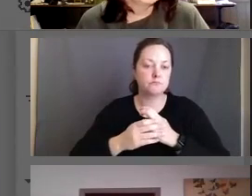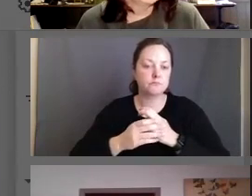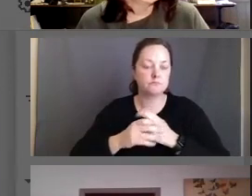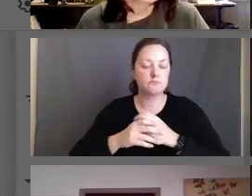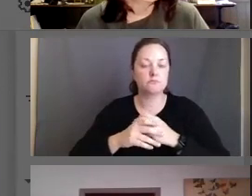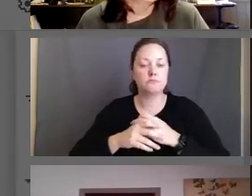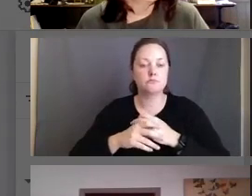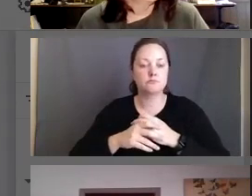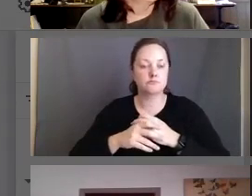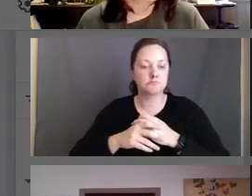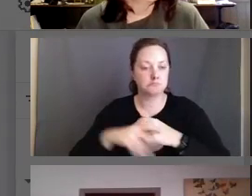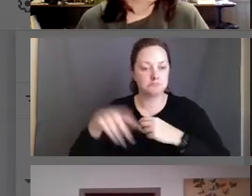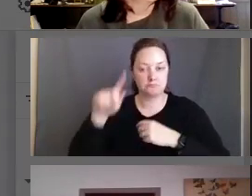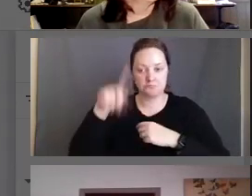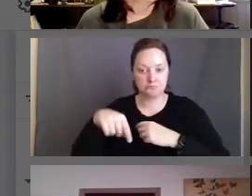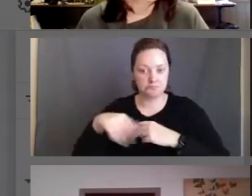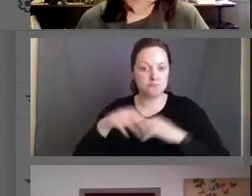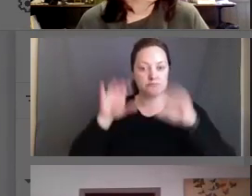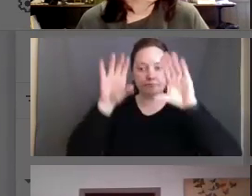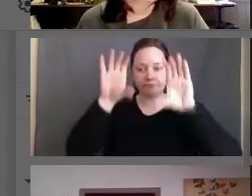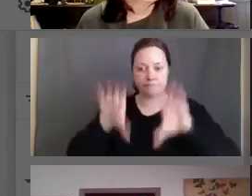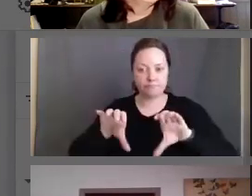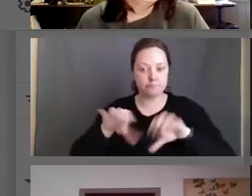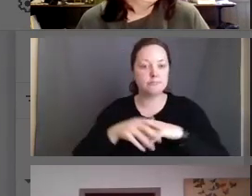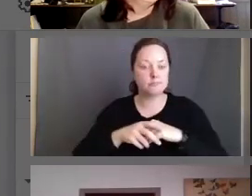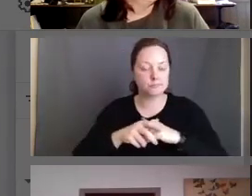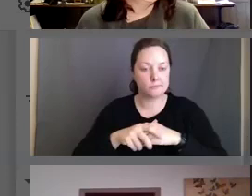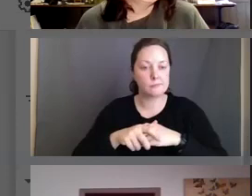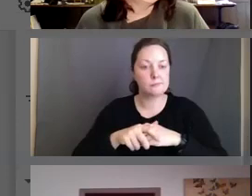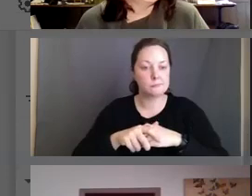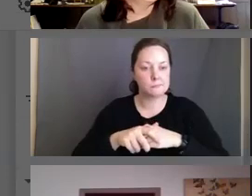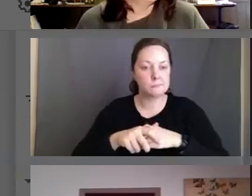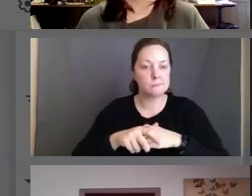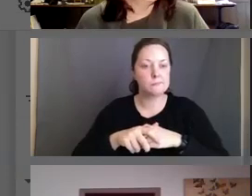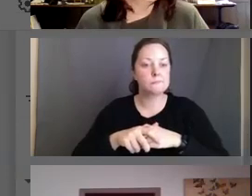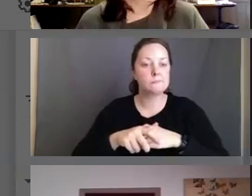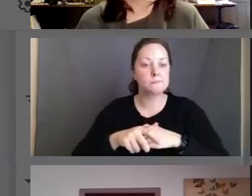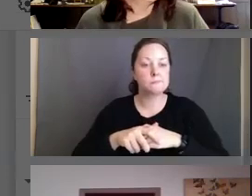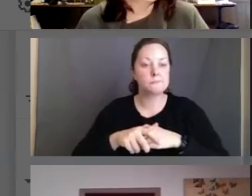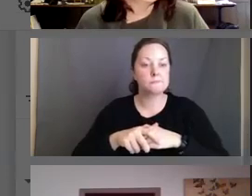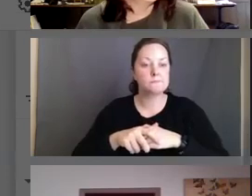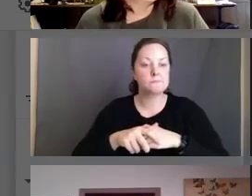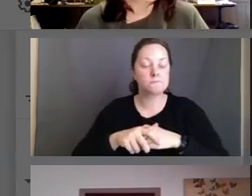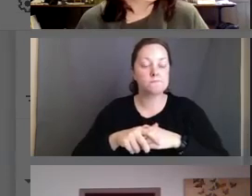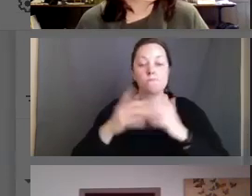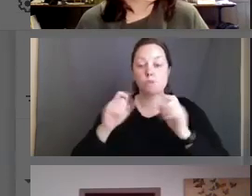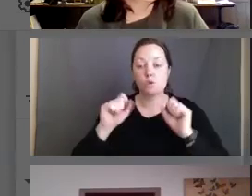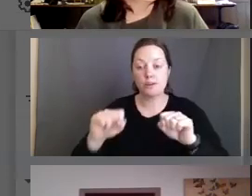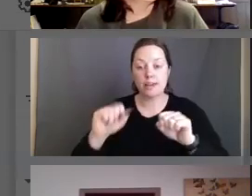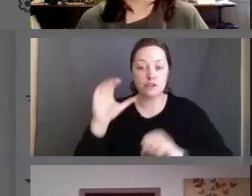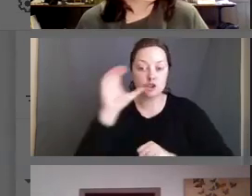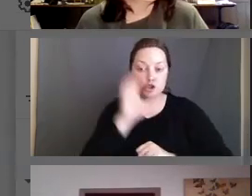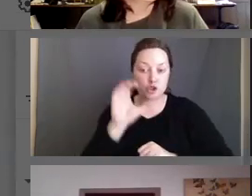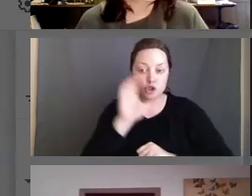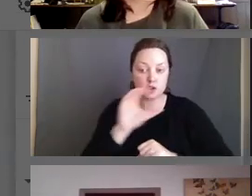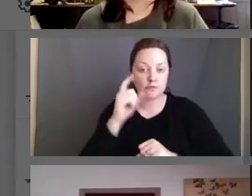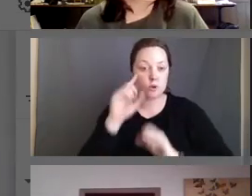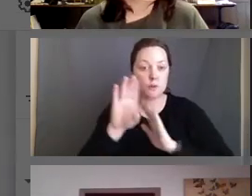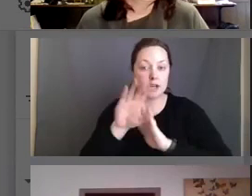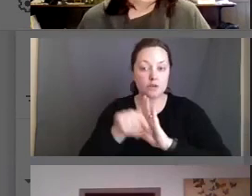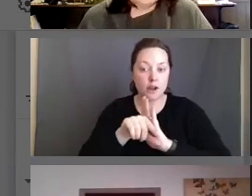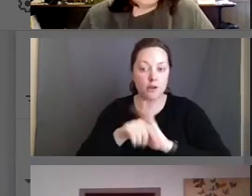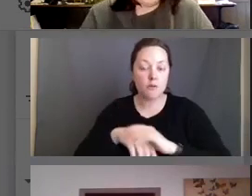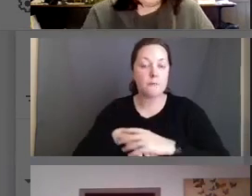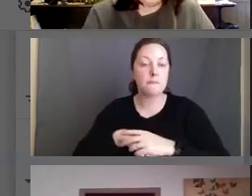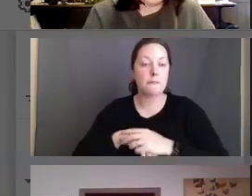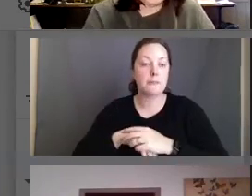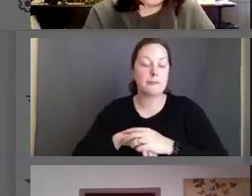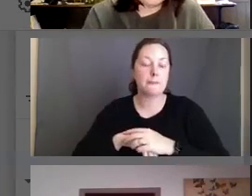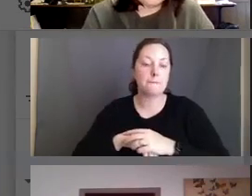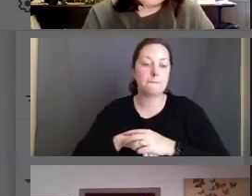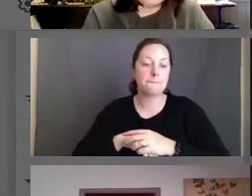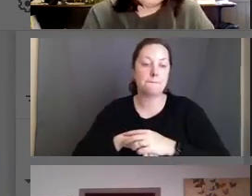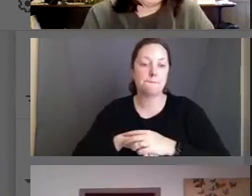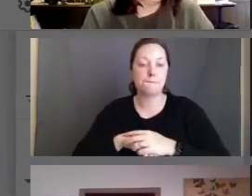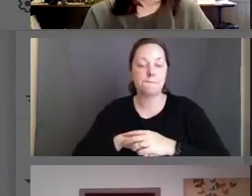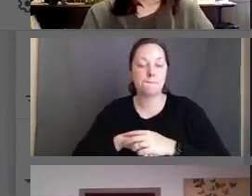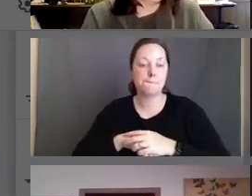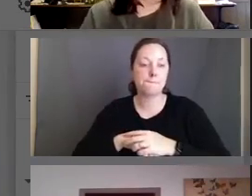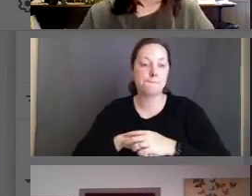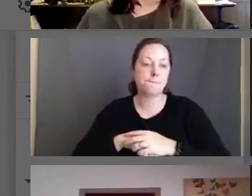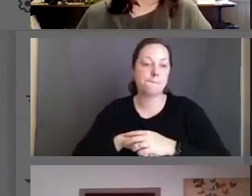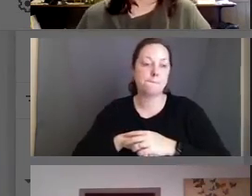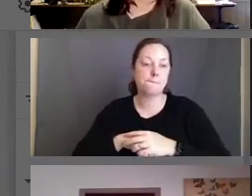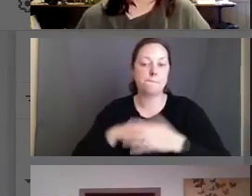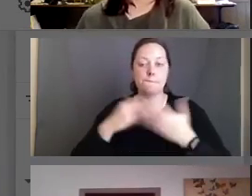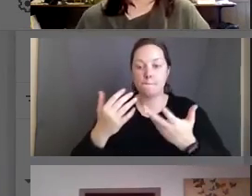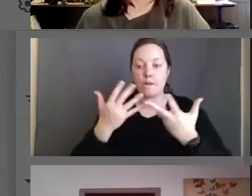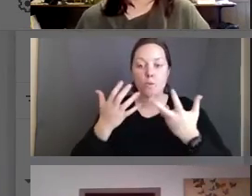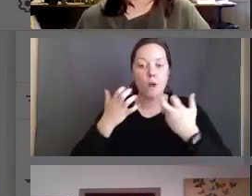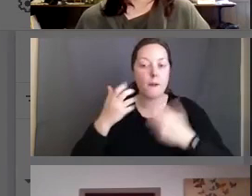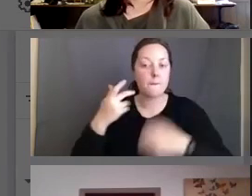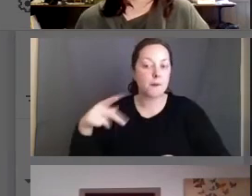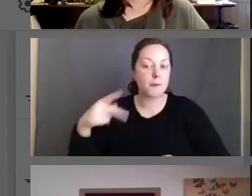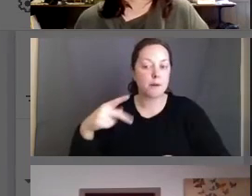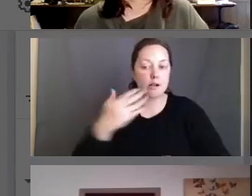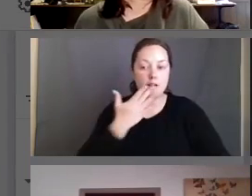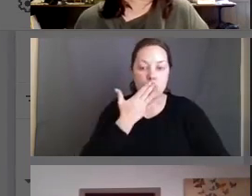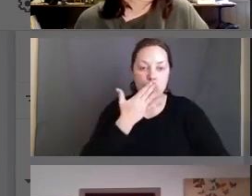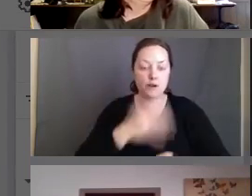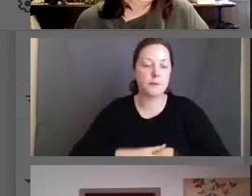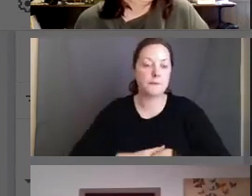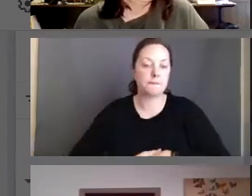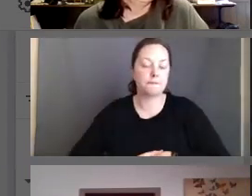Or a dummy image, designed to draw attention to the fact that he to go back